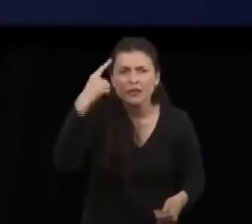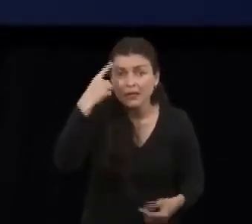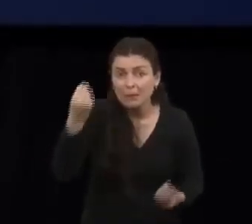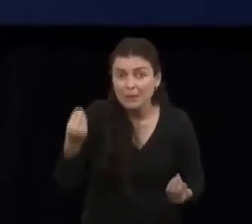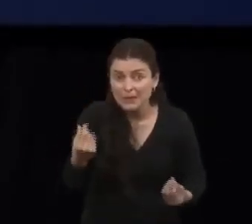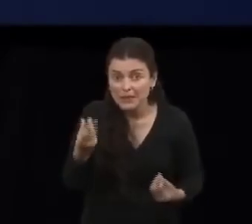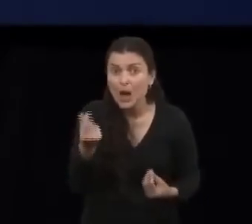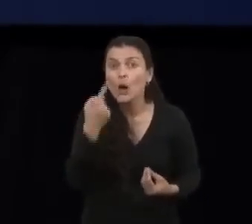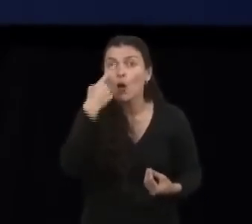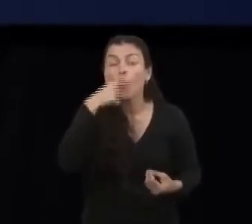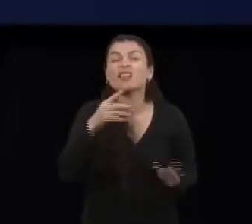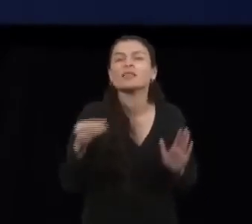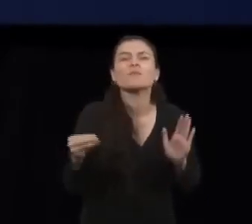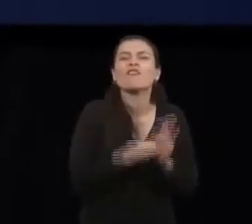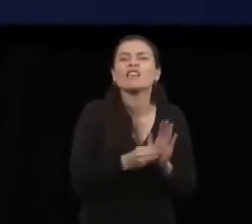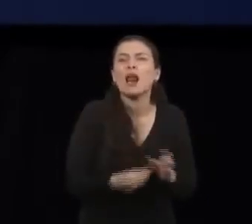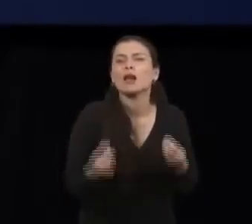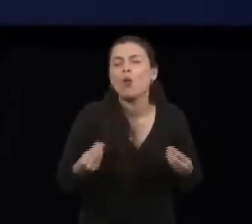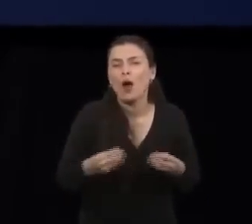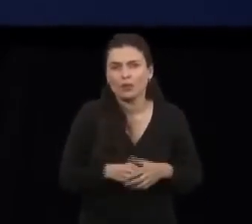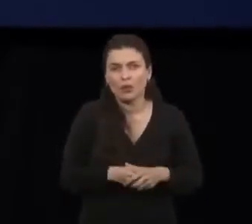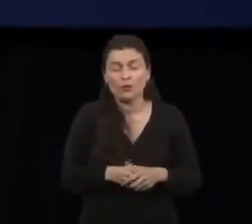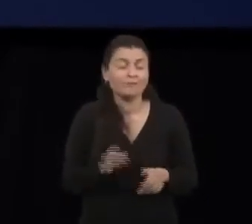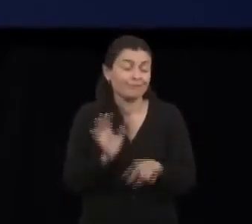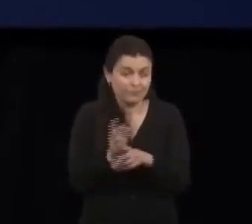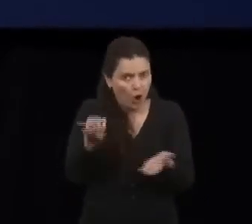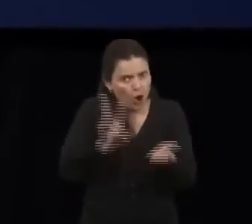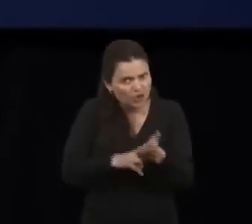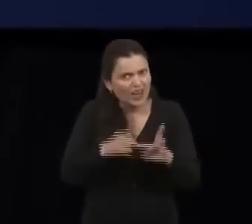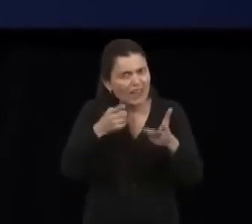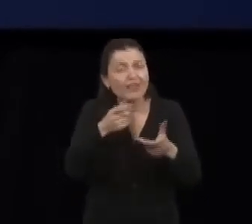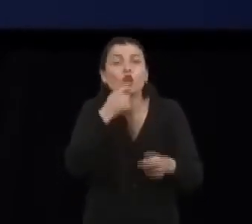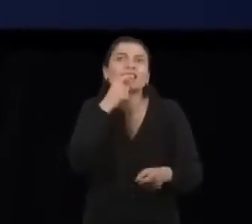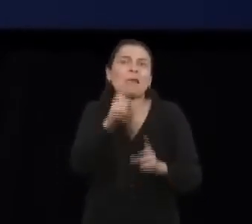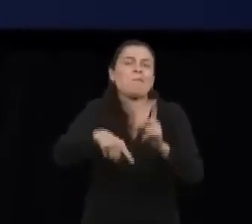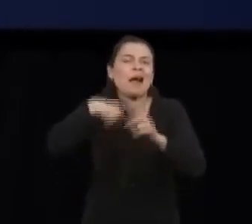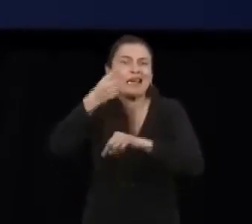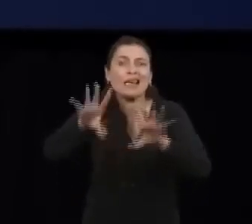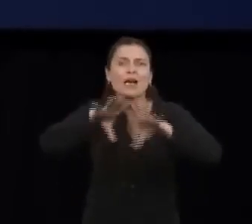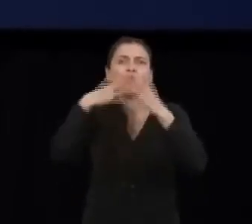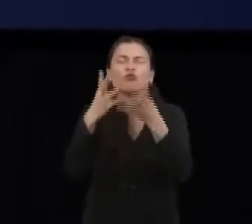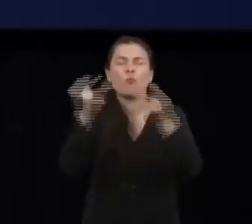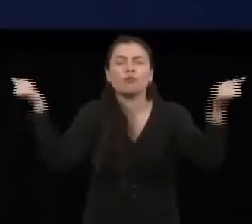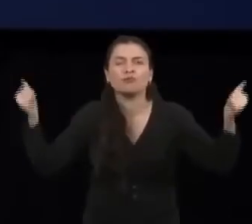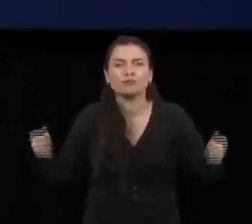it is like the end-of-the-world scenario. The natural consequence then,